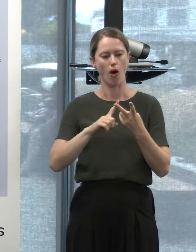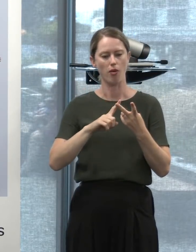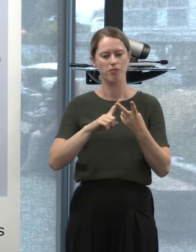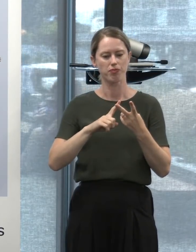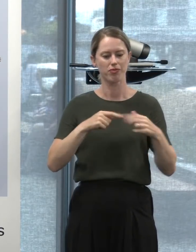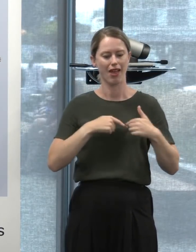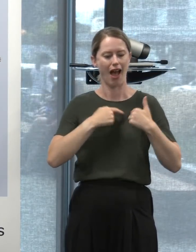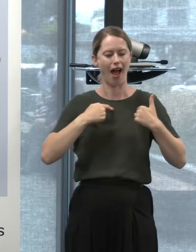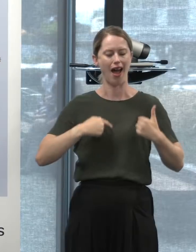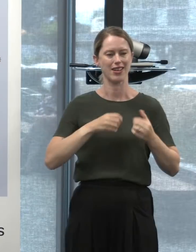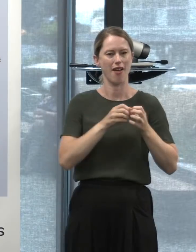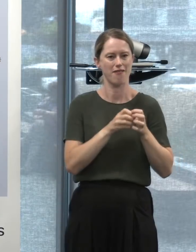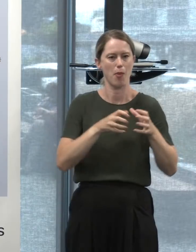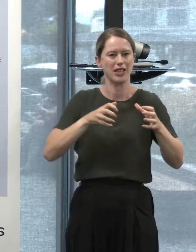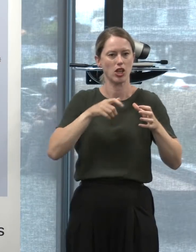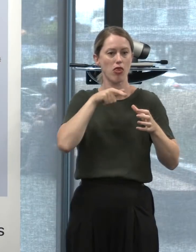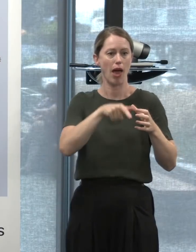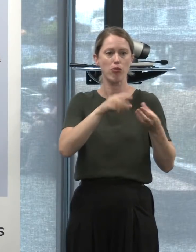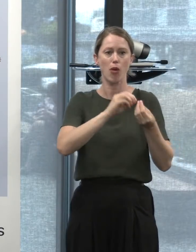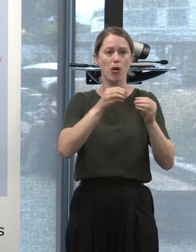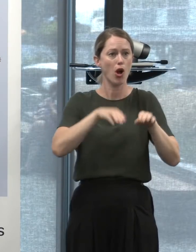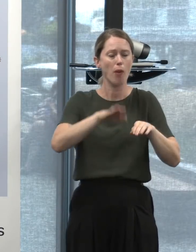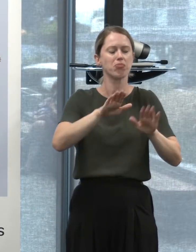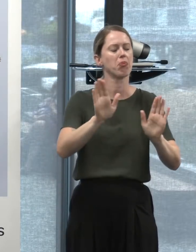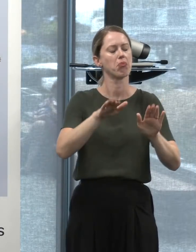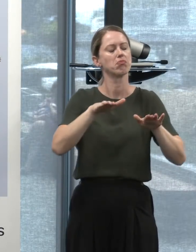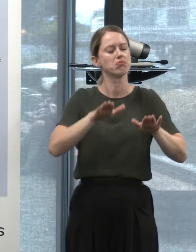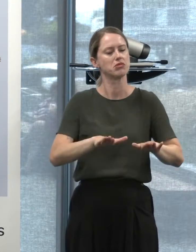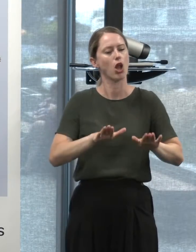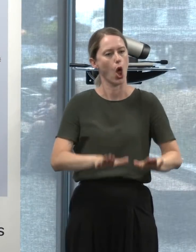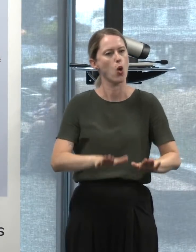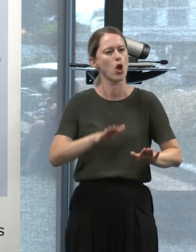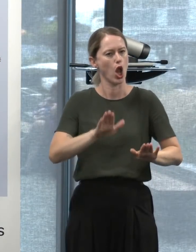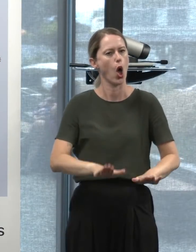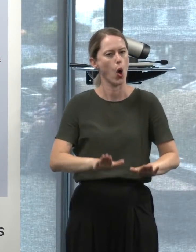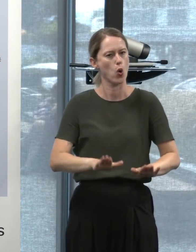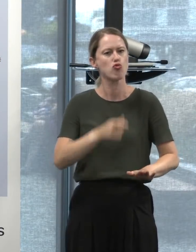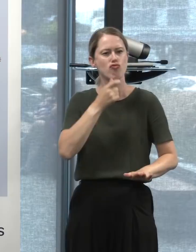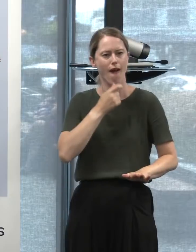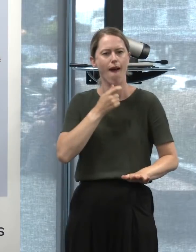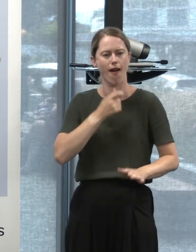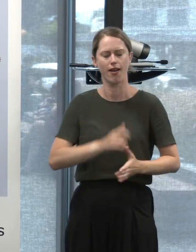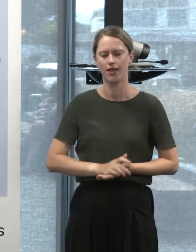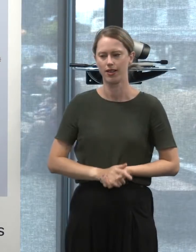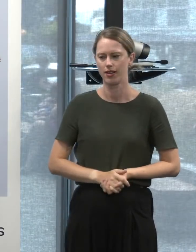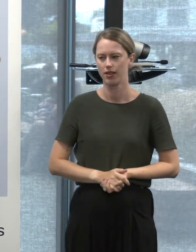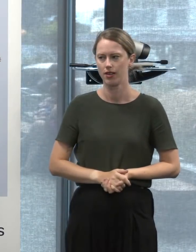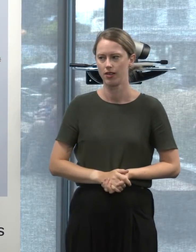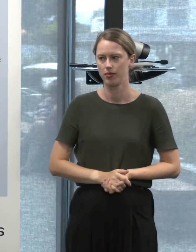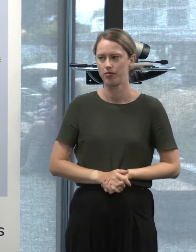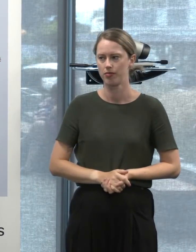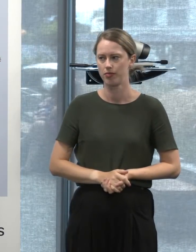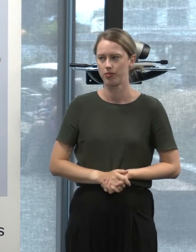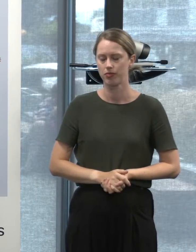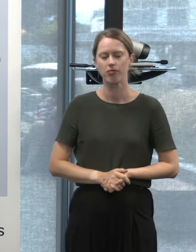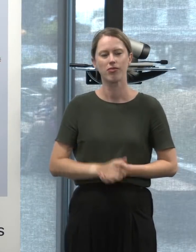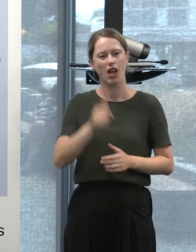effects that we monitor closel.